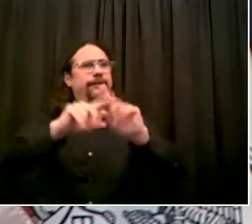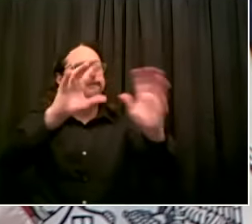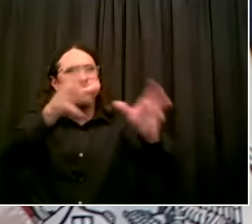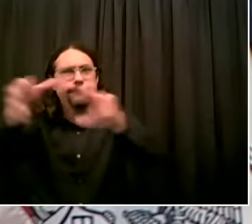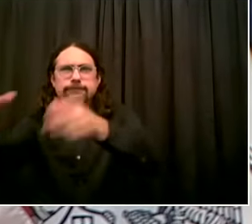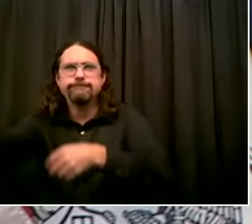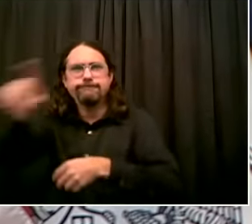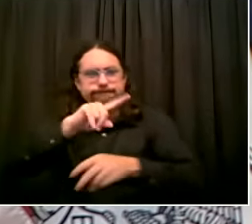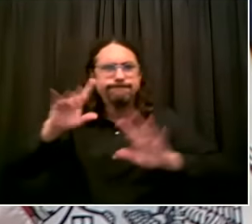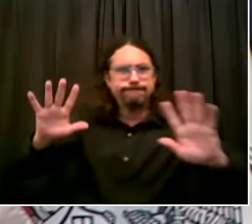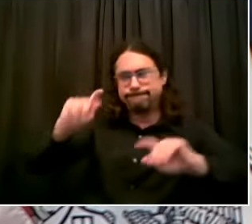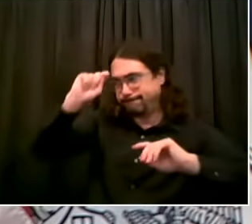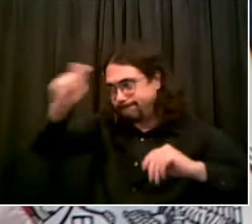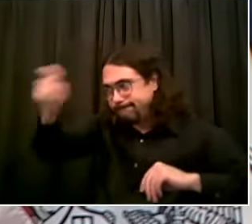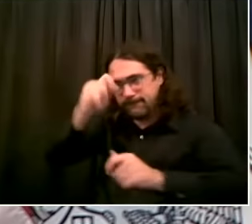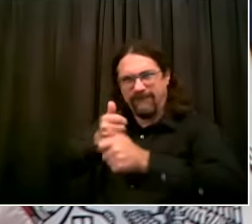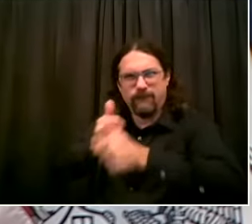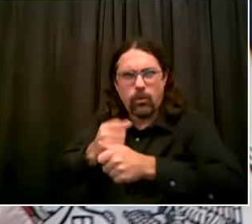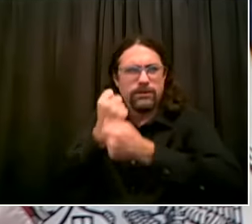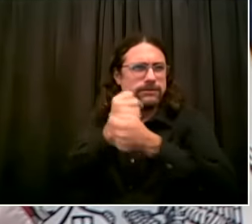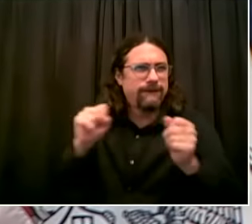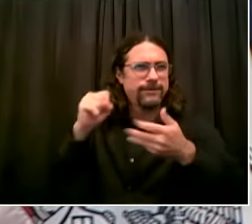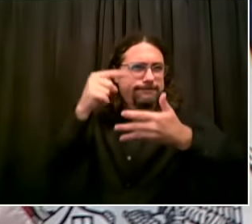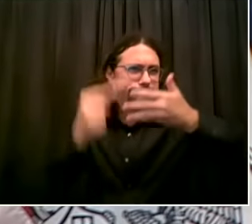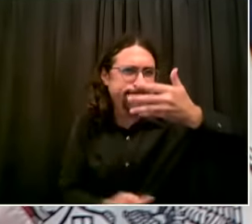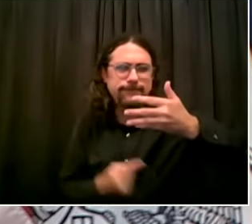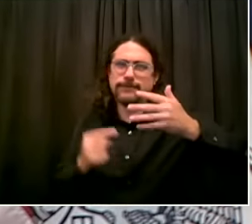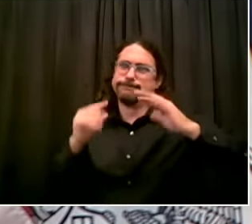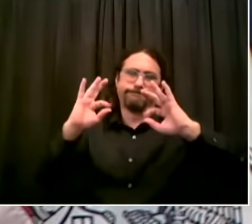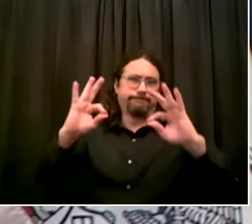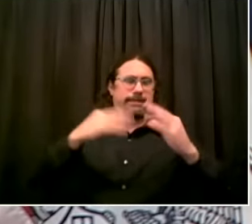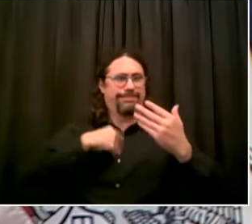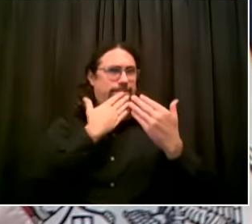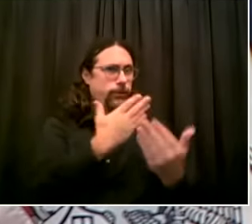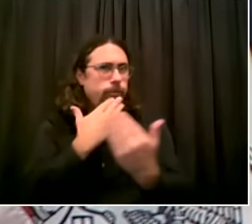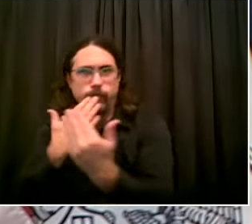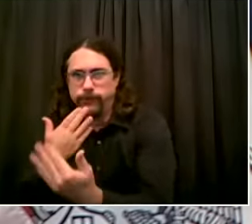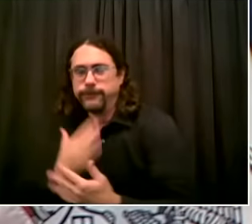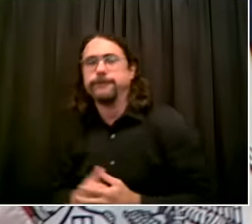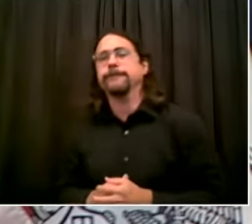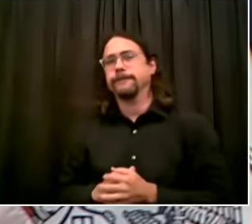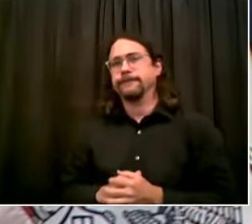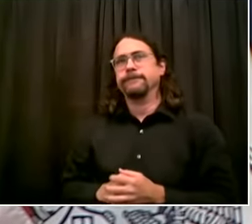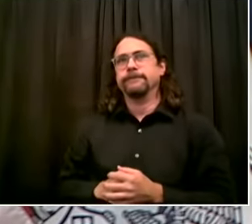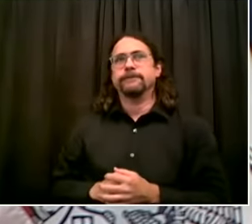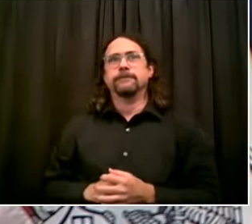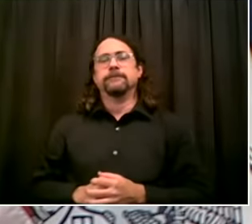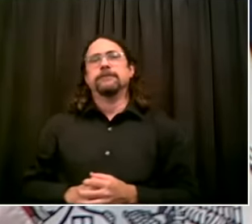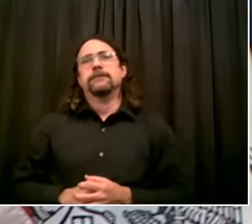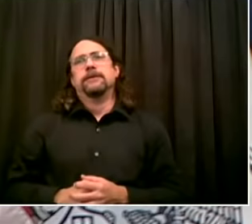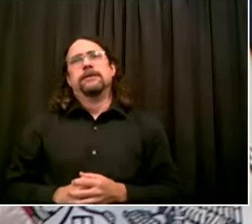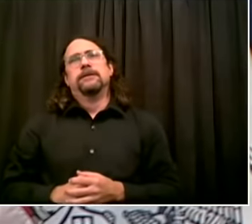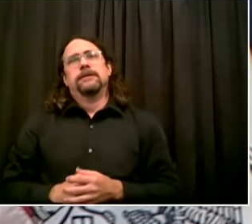LEADERS OF THE COMMUNITY. SOME OF THE MOST PROMINENT LDEAERS OF THE COMMUNITY. DOCTOR KATZ AND